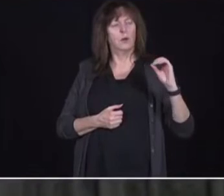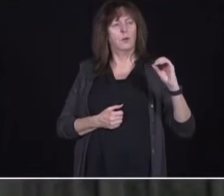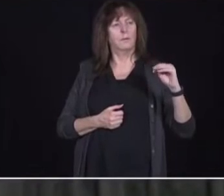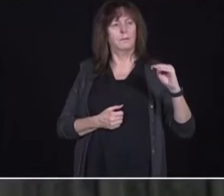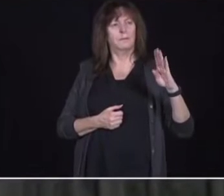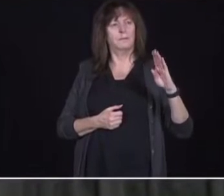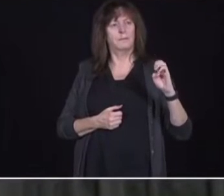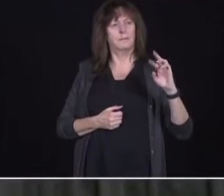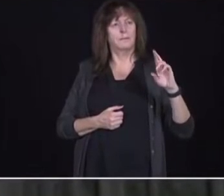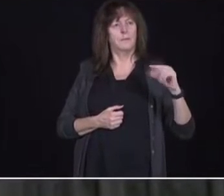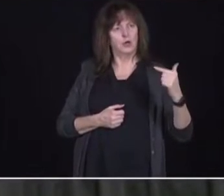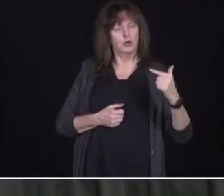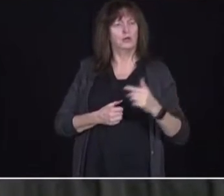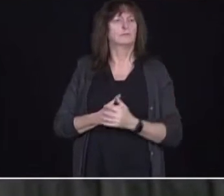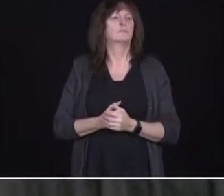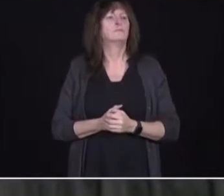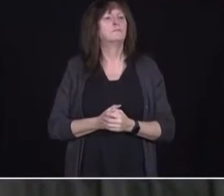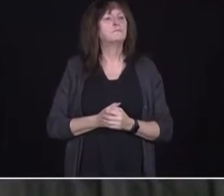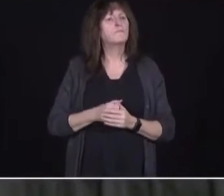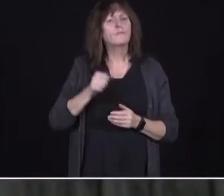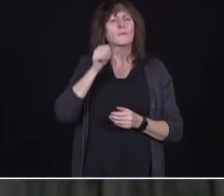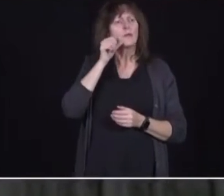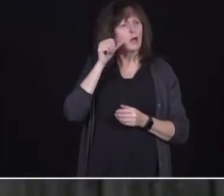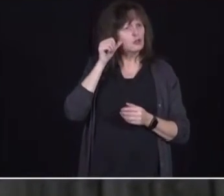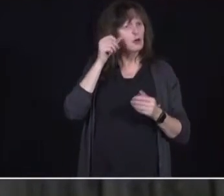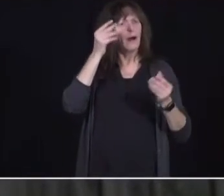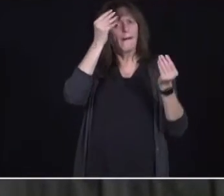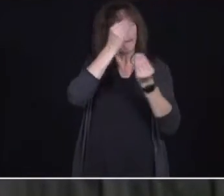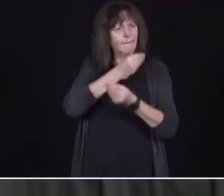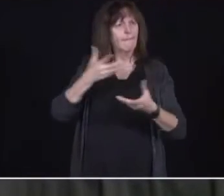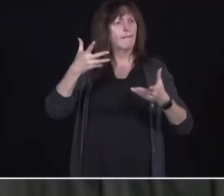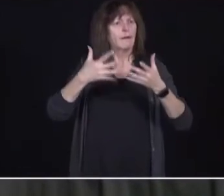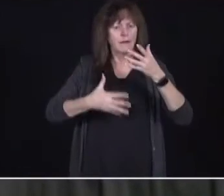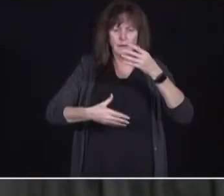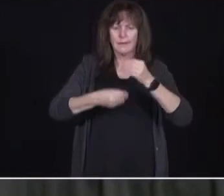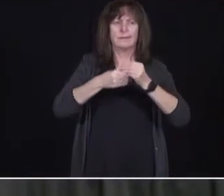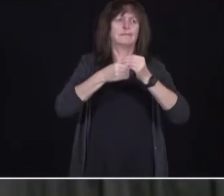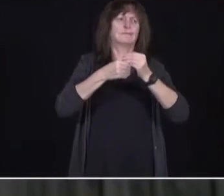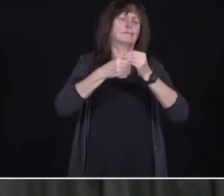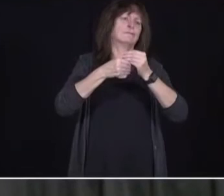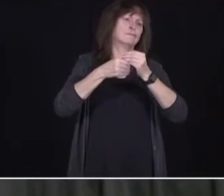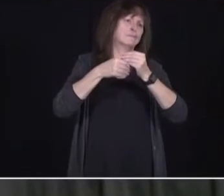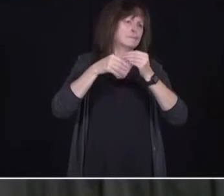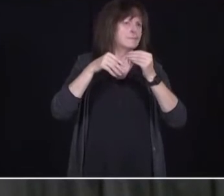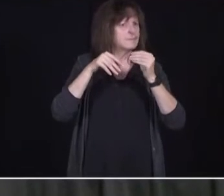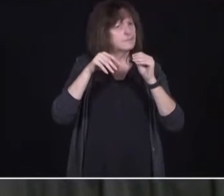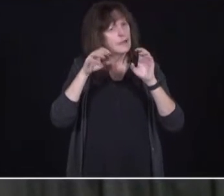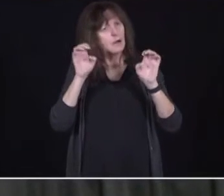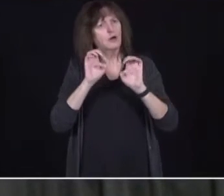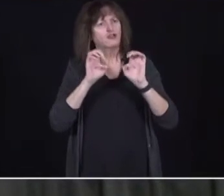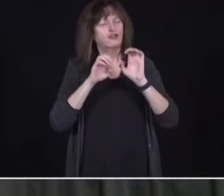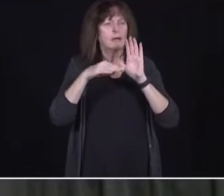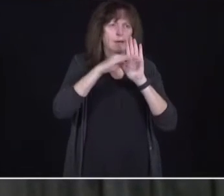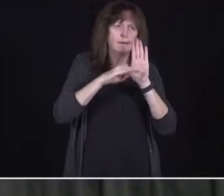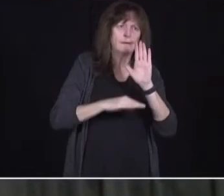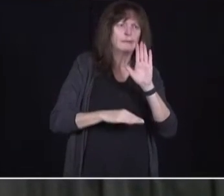Next question. From David George-Cosh at BNN Bloomberg. Please go ahead. Hi, premier.